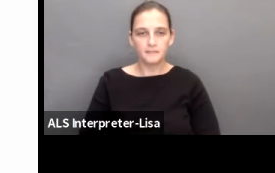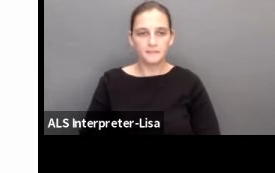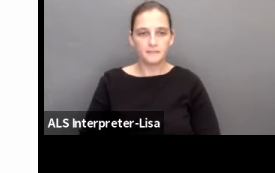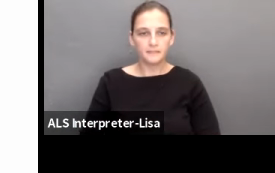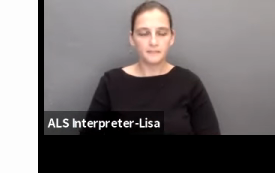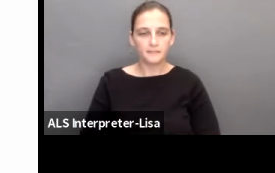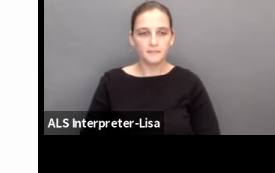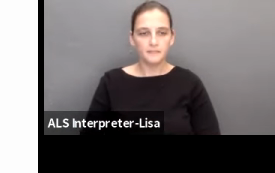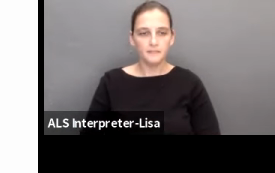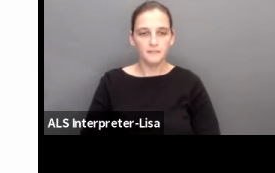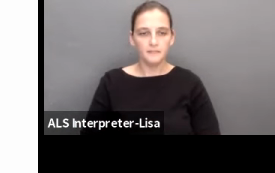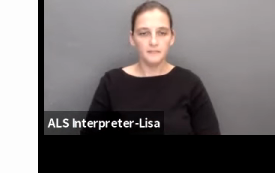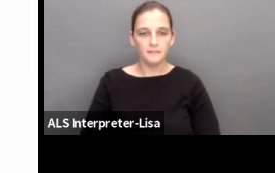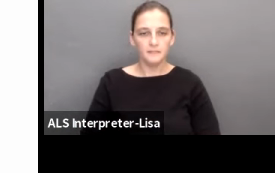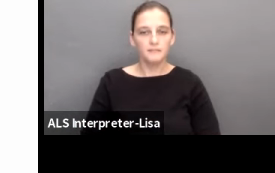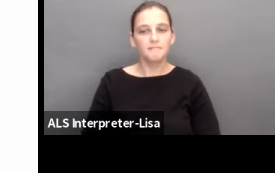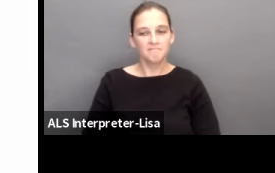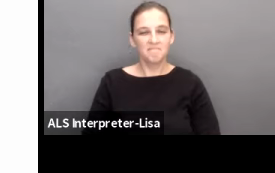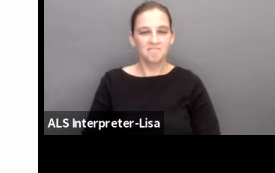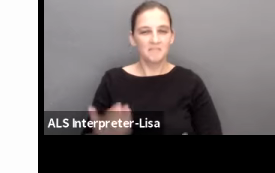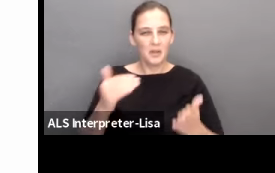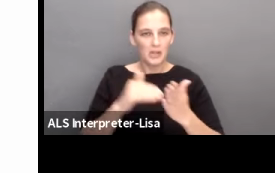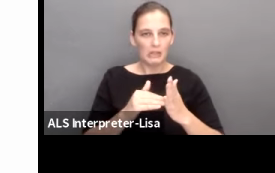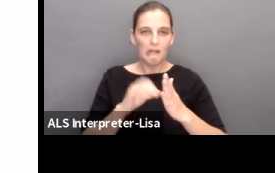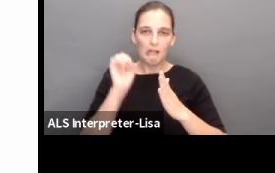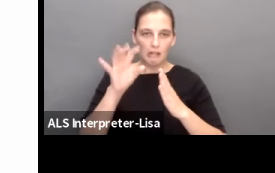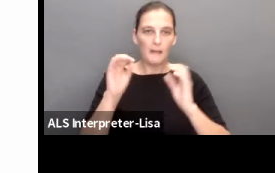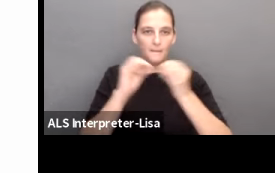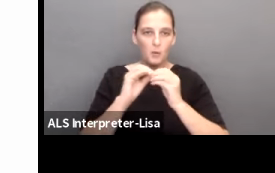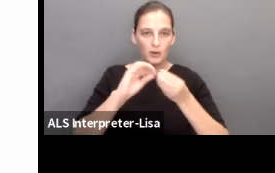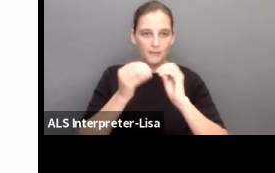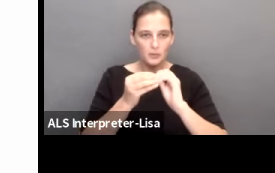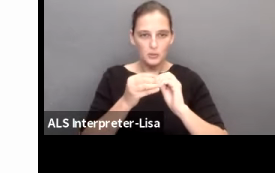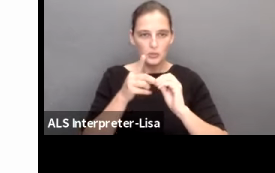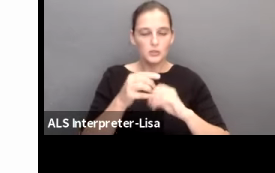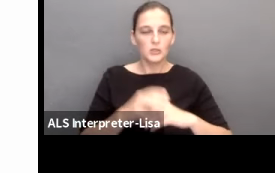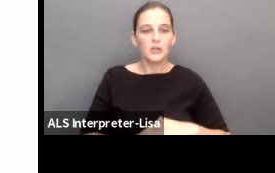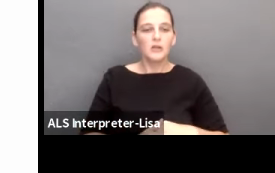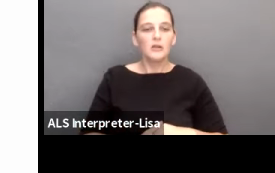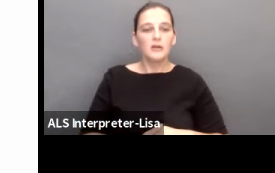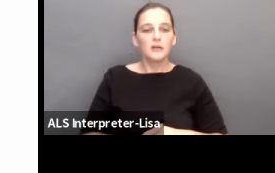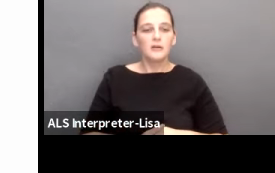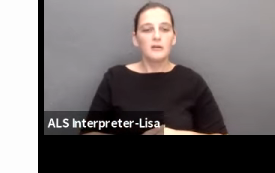So, again to talk a little bit more about vaccine breakthrough cases so everyone who's